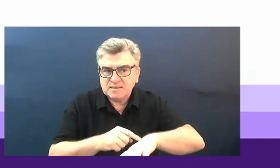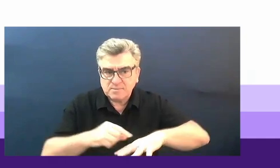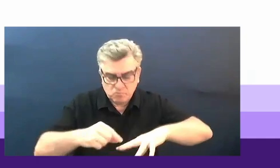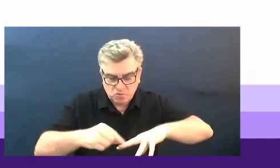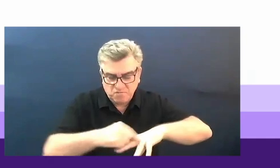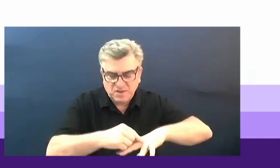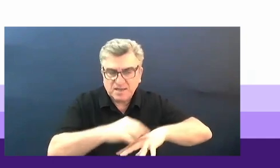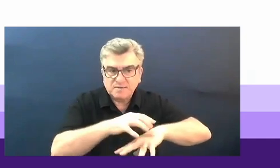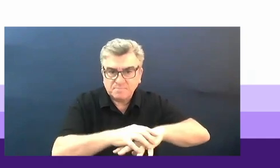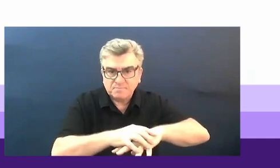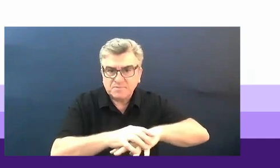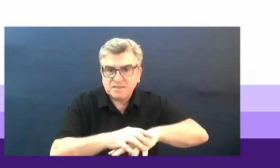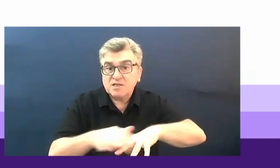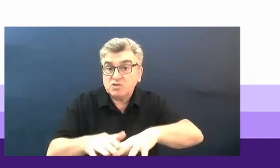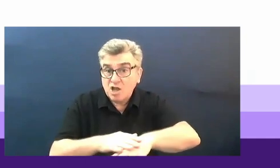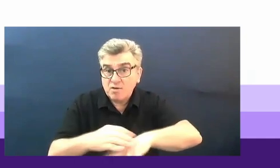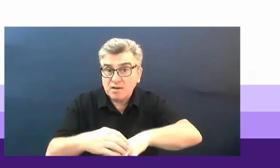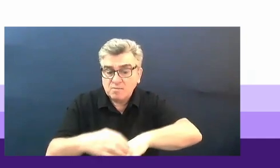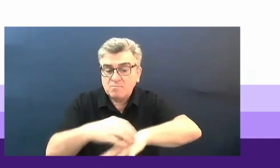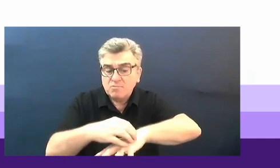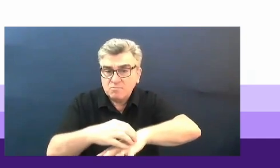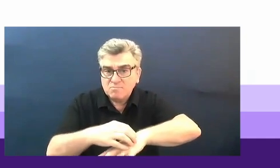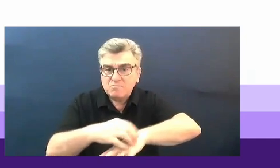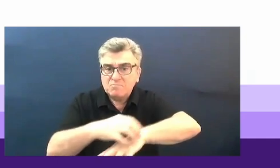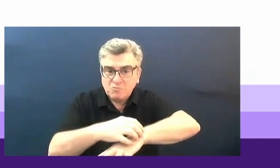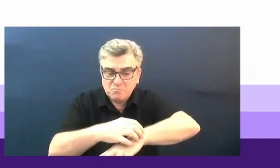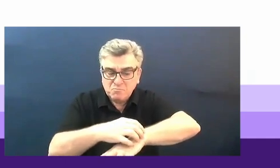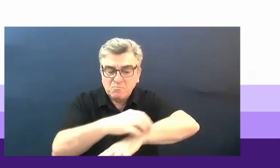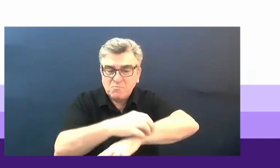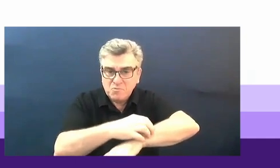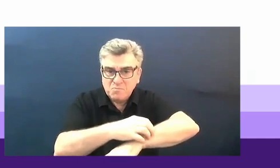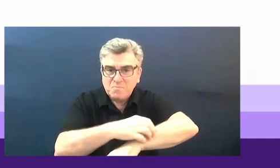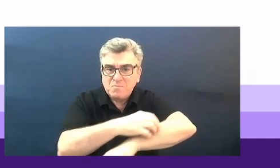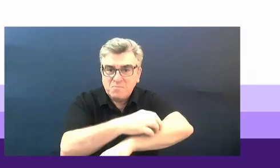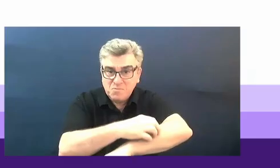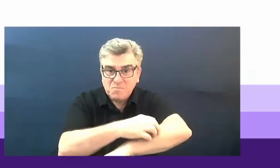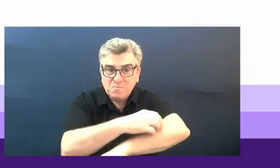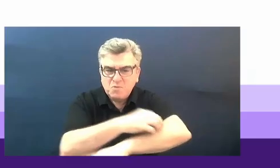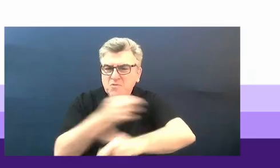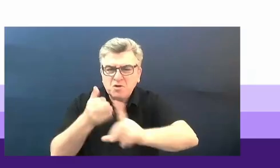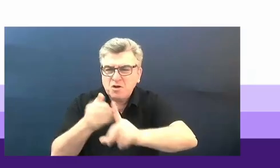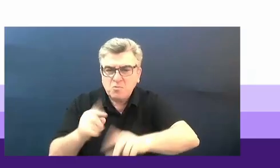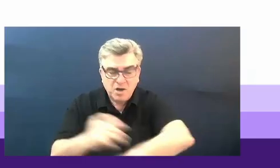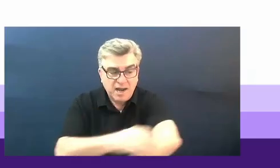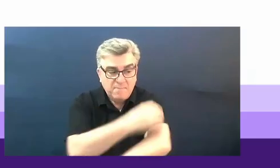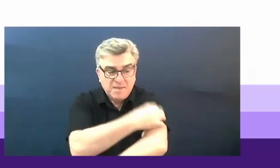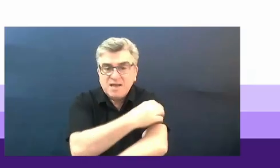arm until we could successfully take a BGL from the shot from the upper arm. And then once Sally